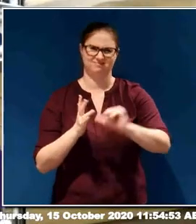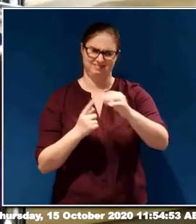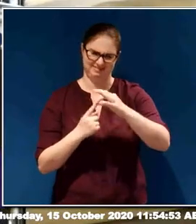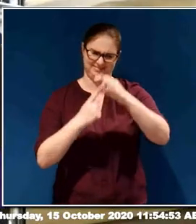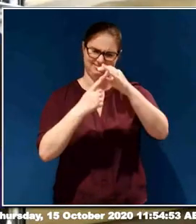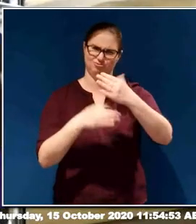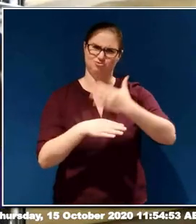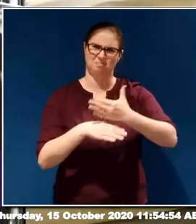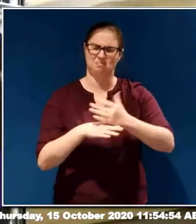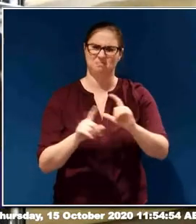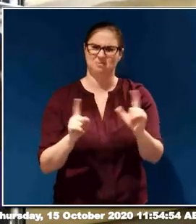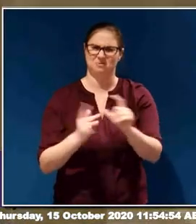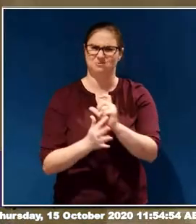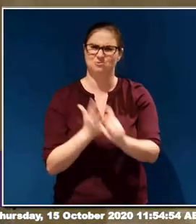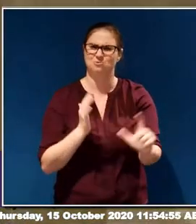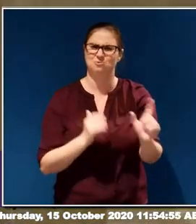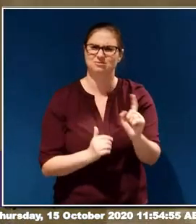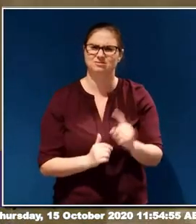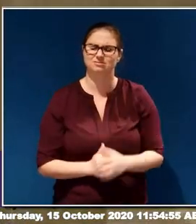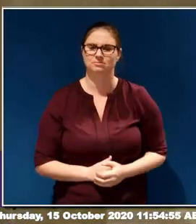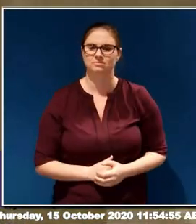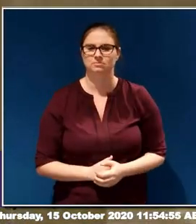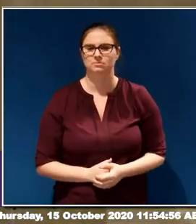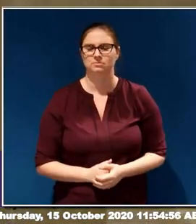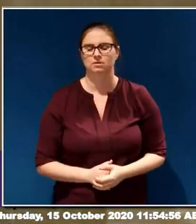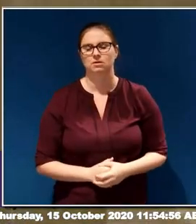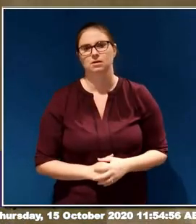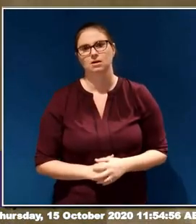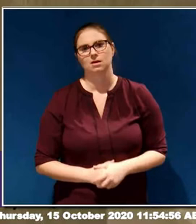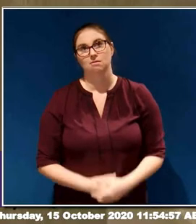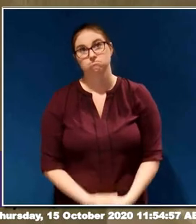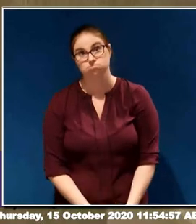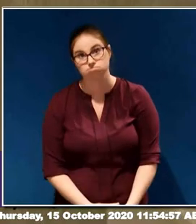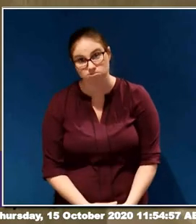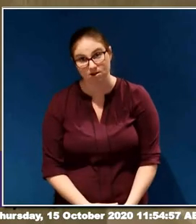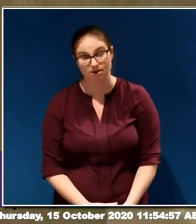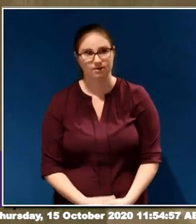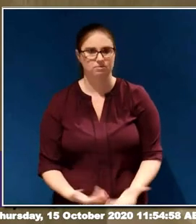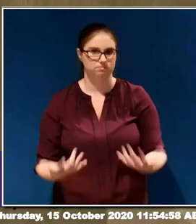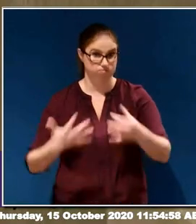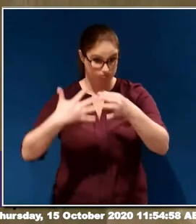It is such a broad role, it's hard to pin down a key function.